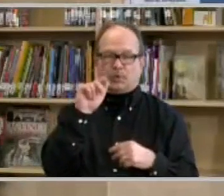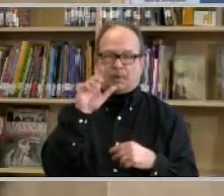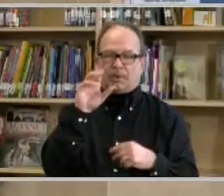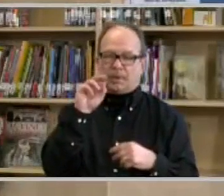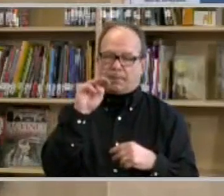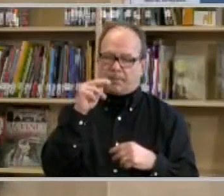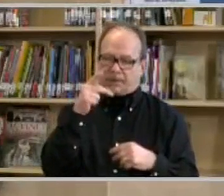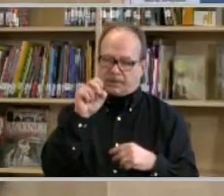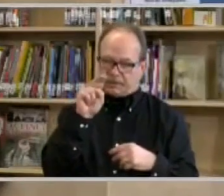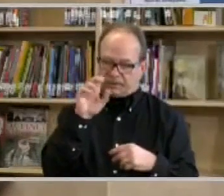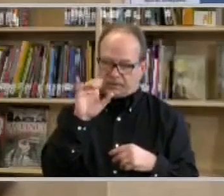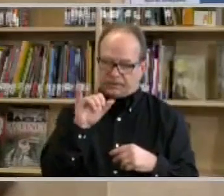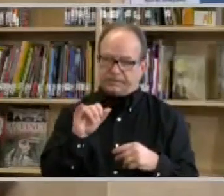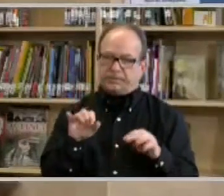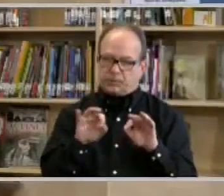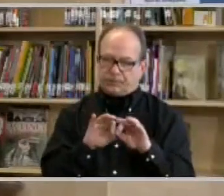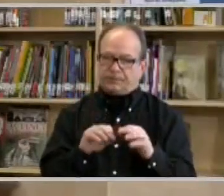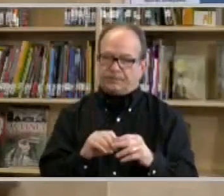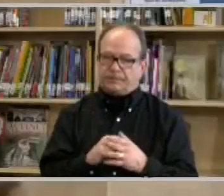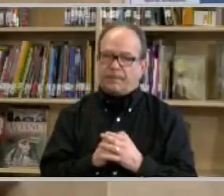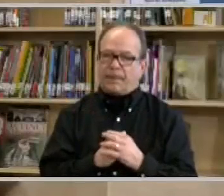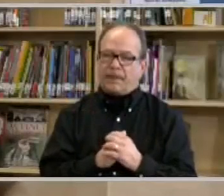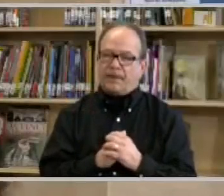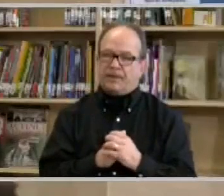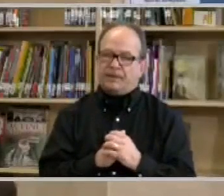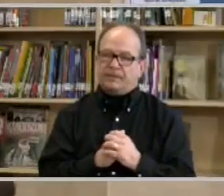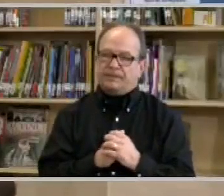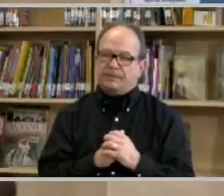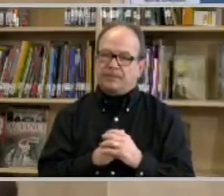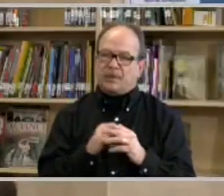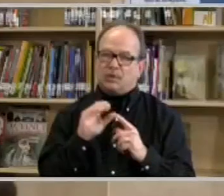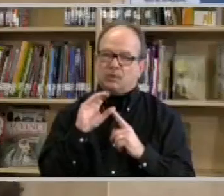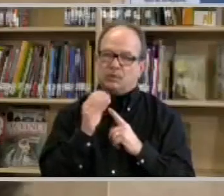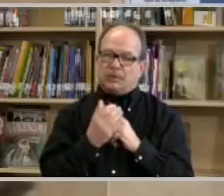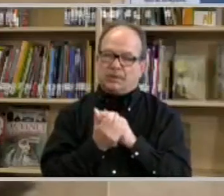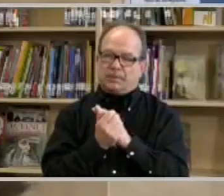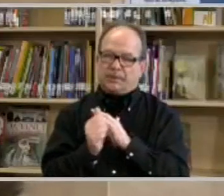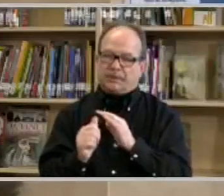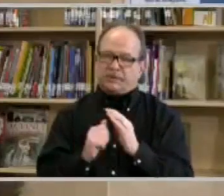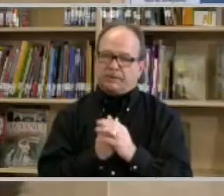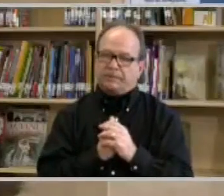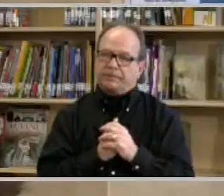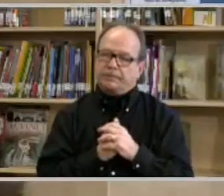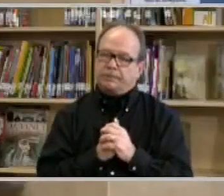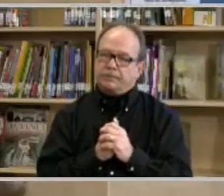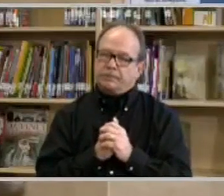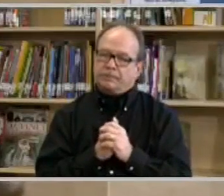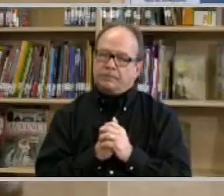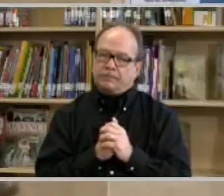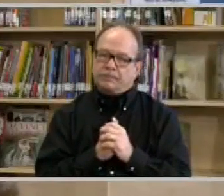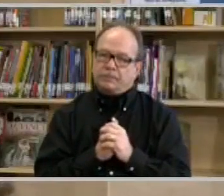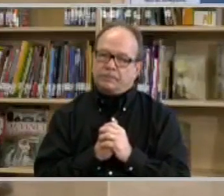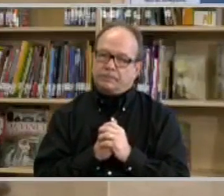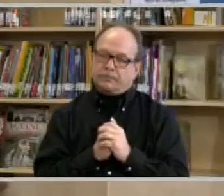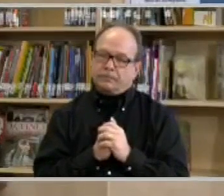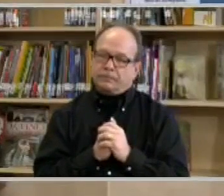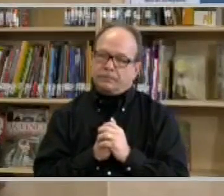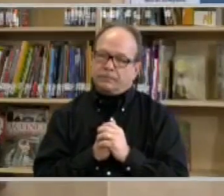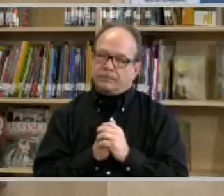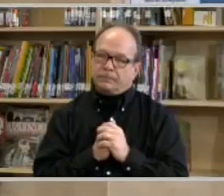BUT I DO THINK THAT WE DO NEED